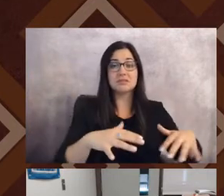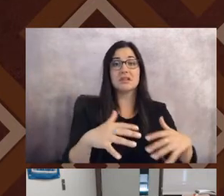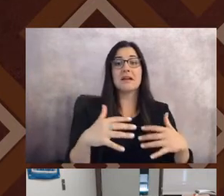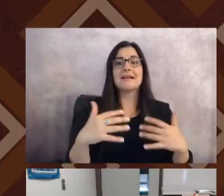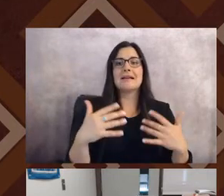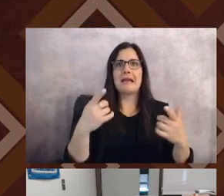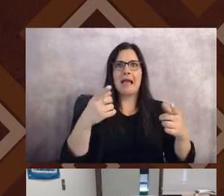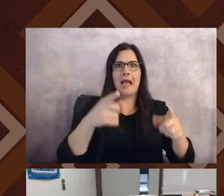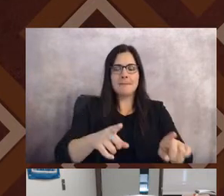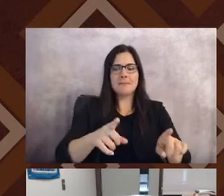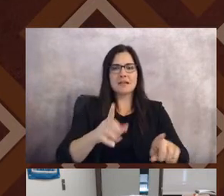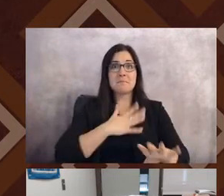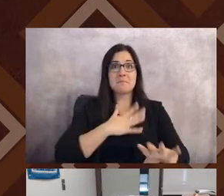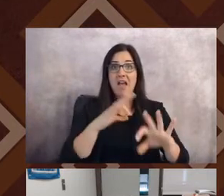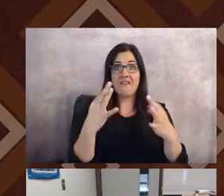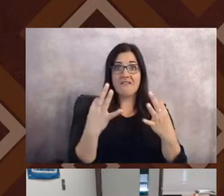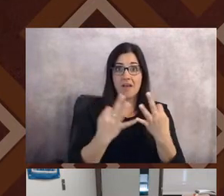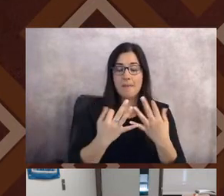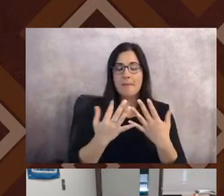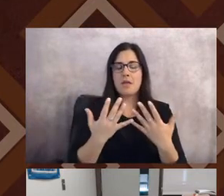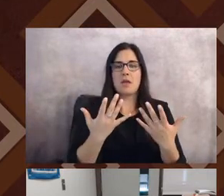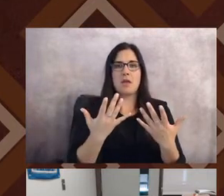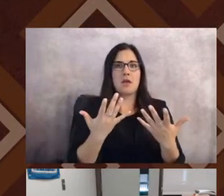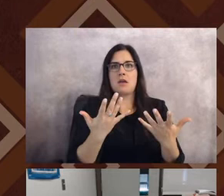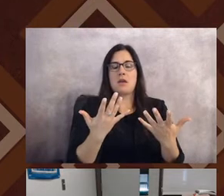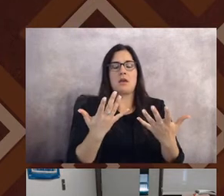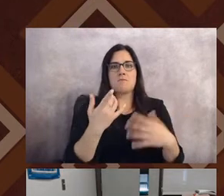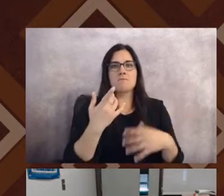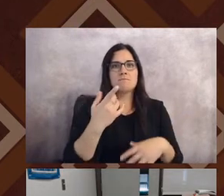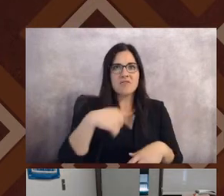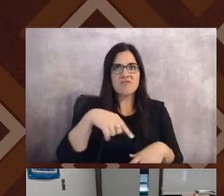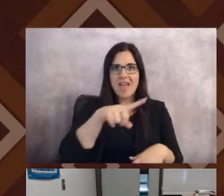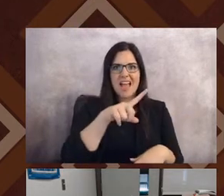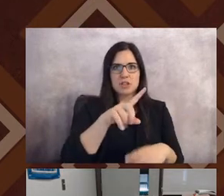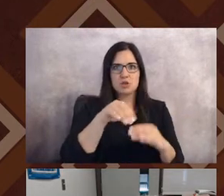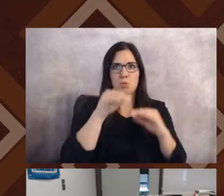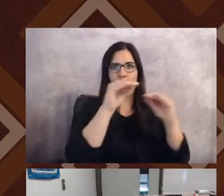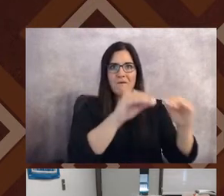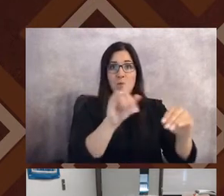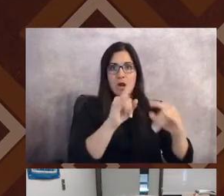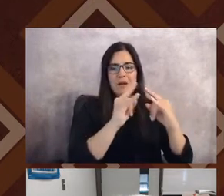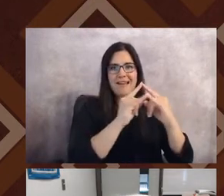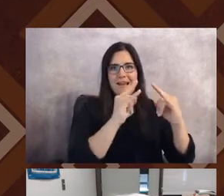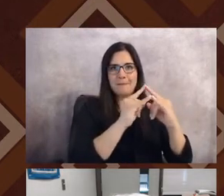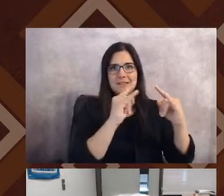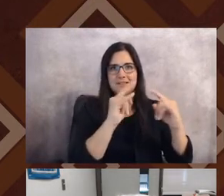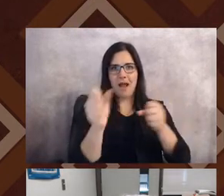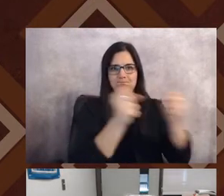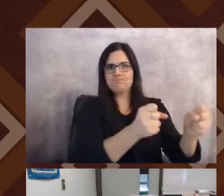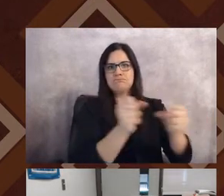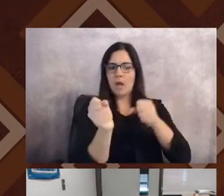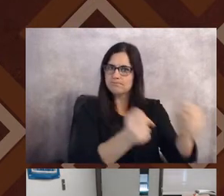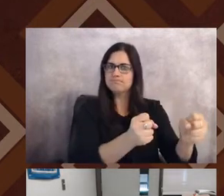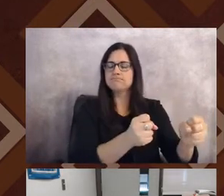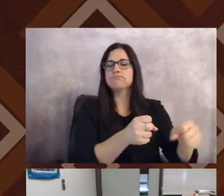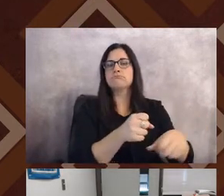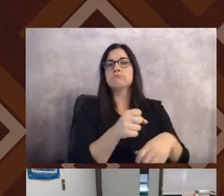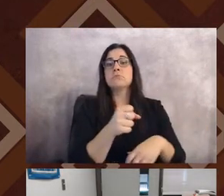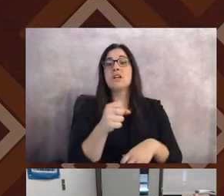you know, my family was obviously forced into relocation camps versus, you know, coming to the Fresno Assembly Center